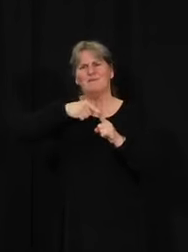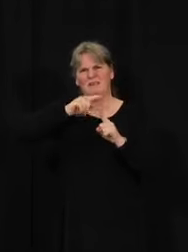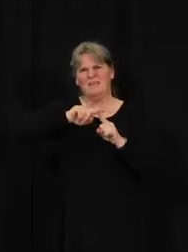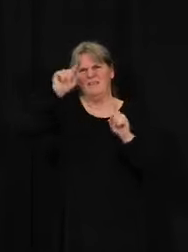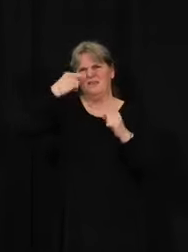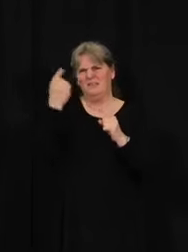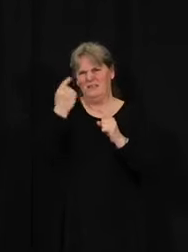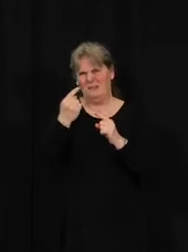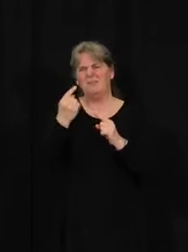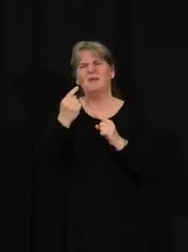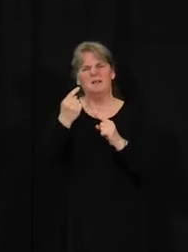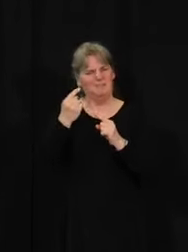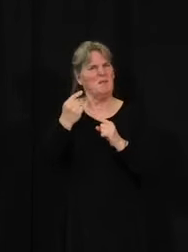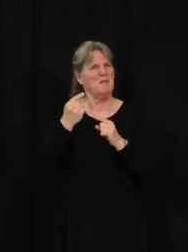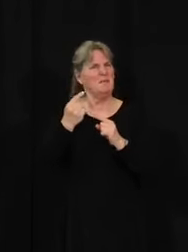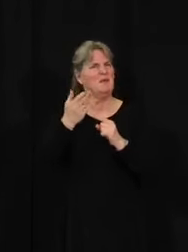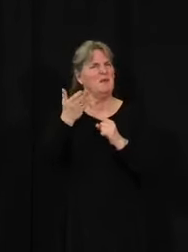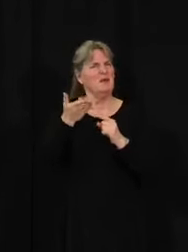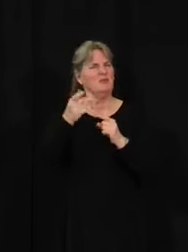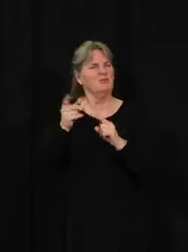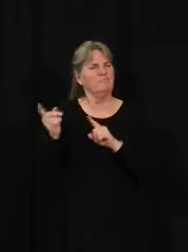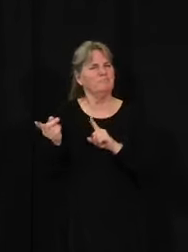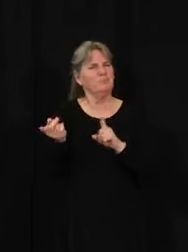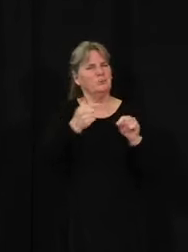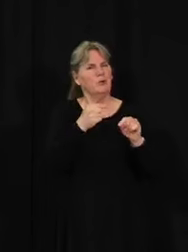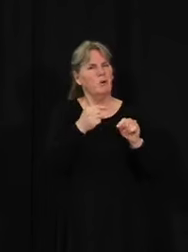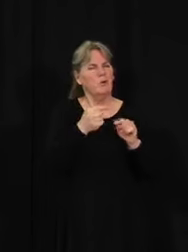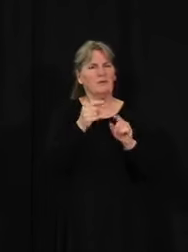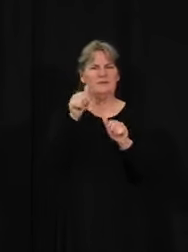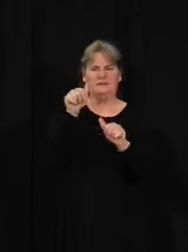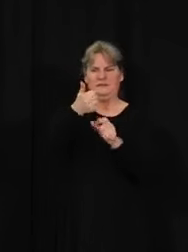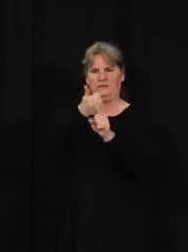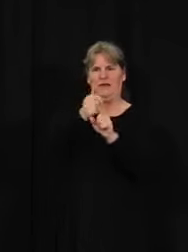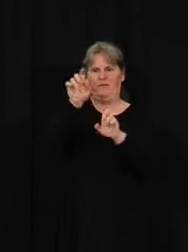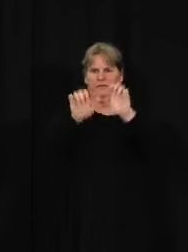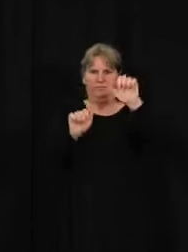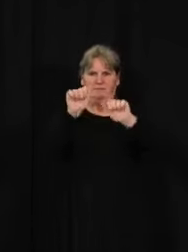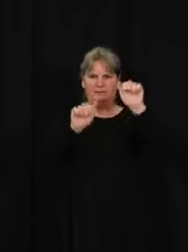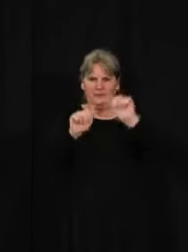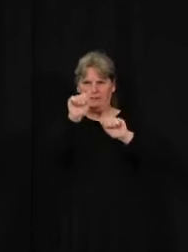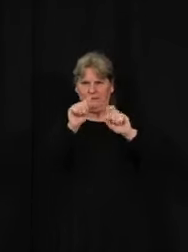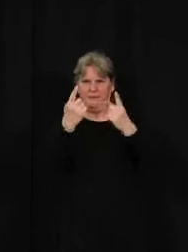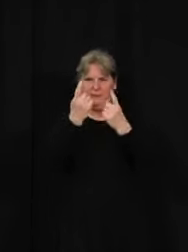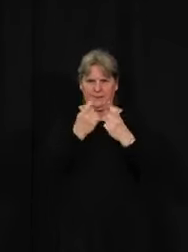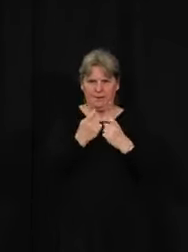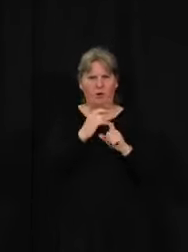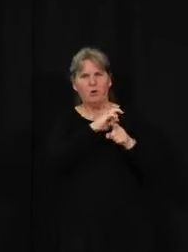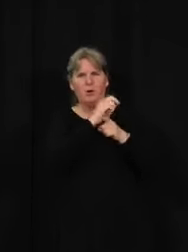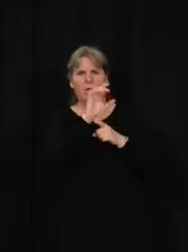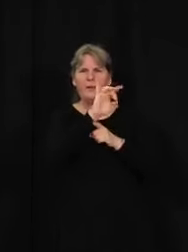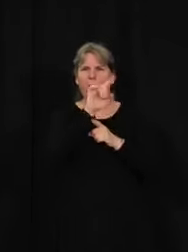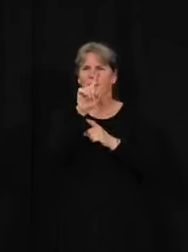something going on and that would be the opportunity to do the self-assessment or call 811 or ask.